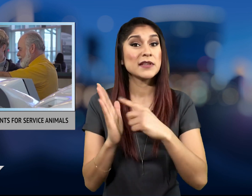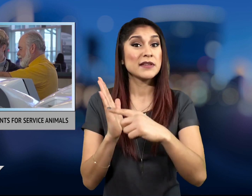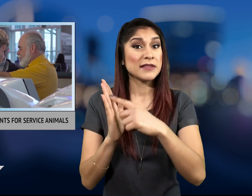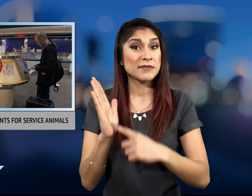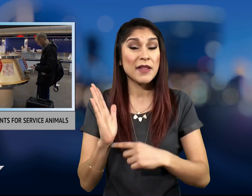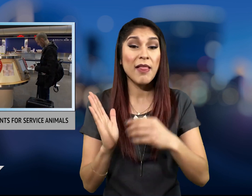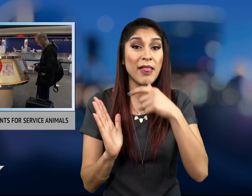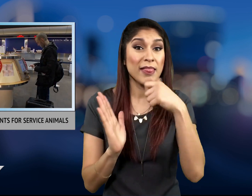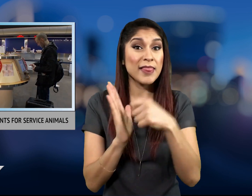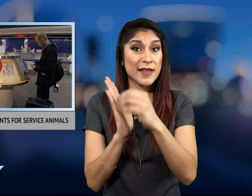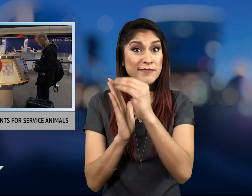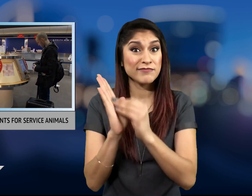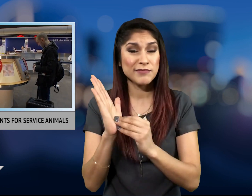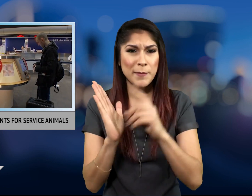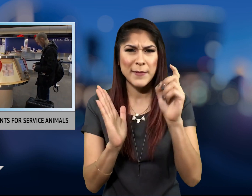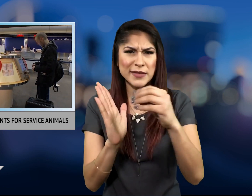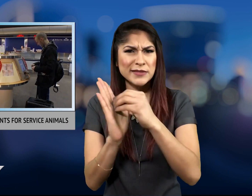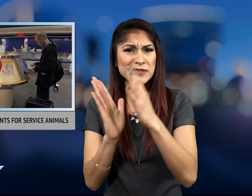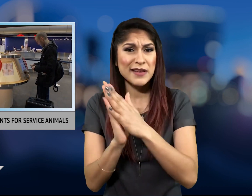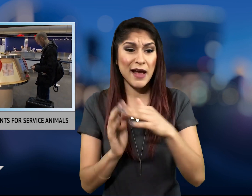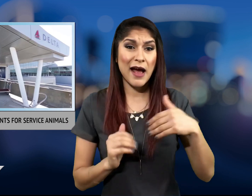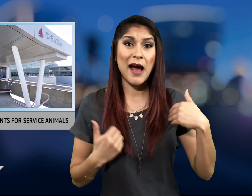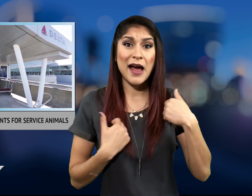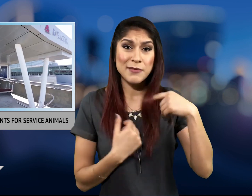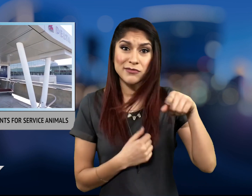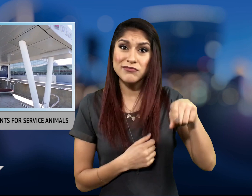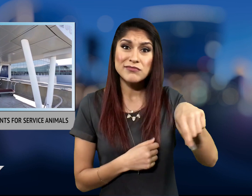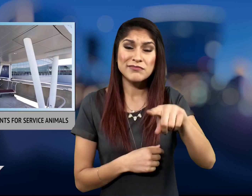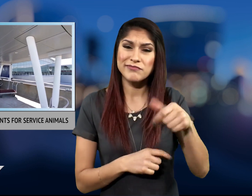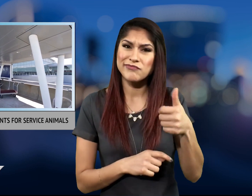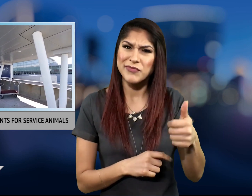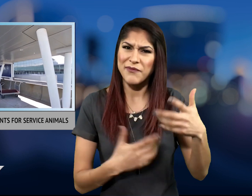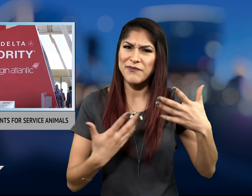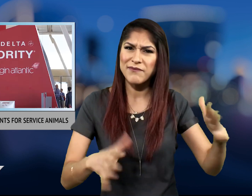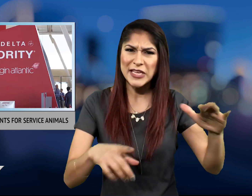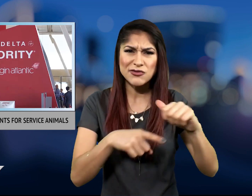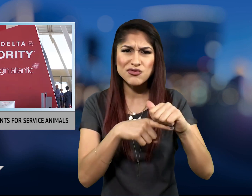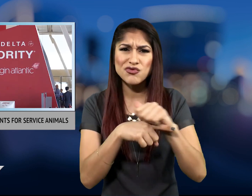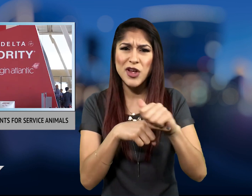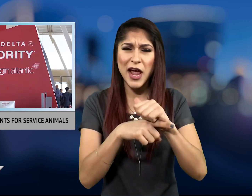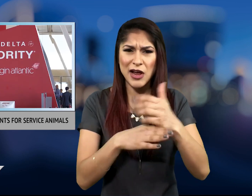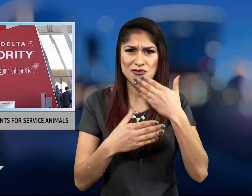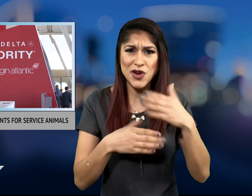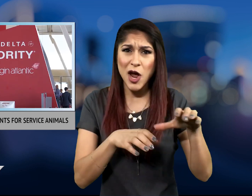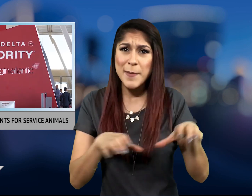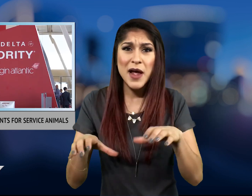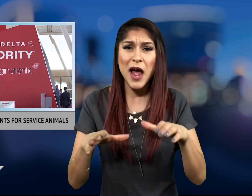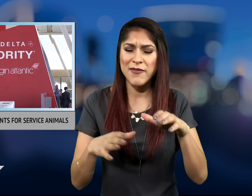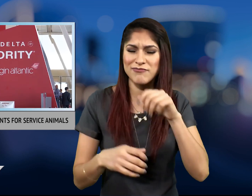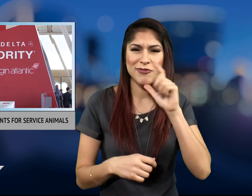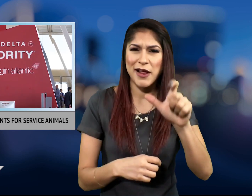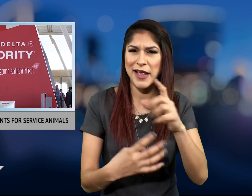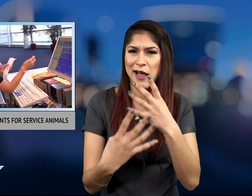They will also need a signed letter stating the animal is trained to behave without a